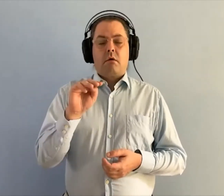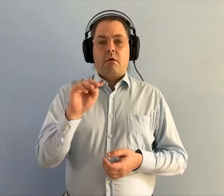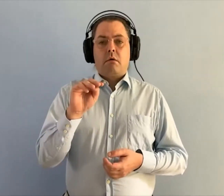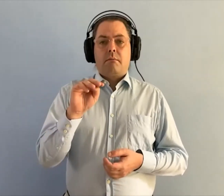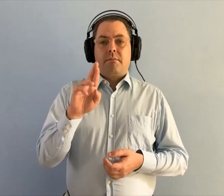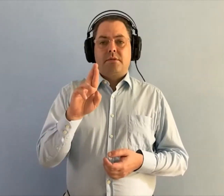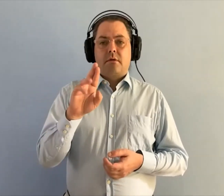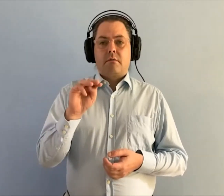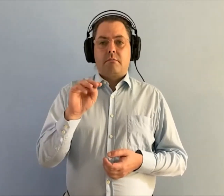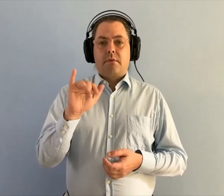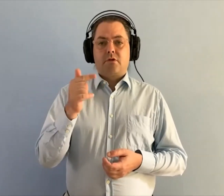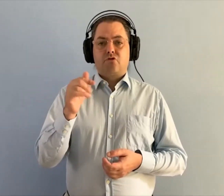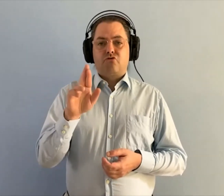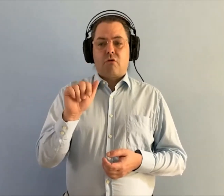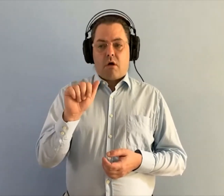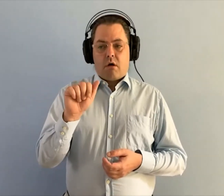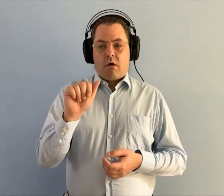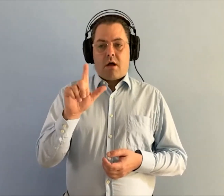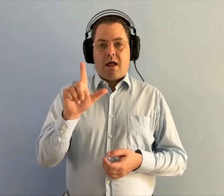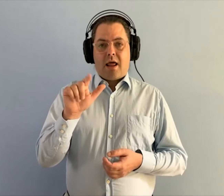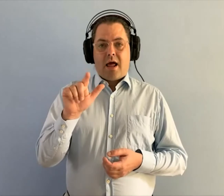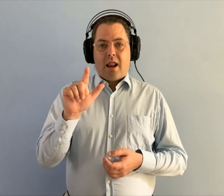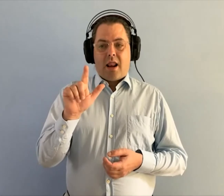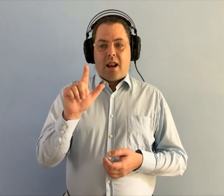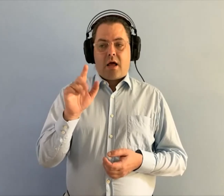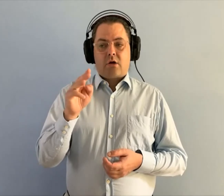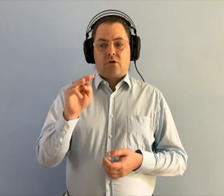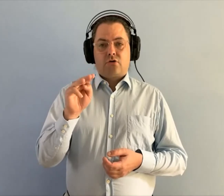breaking up. Thank you so much from that. From Kenya